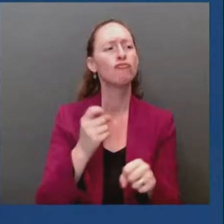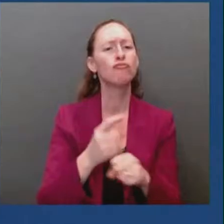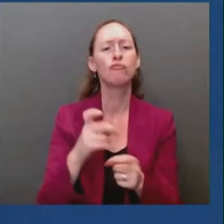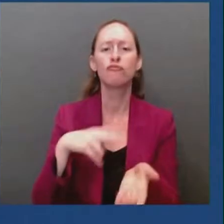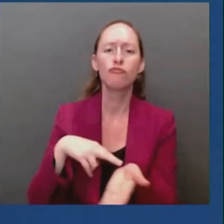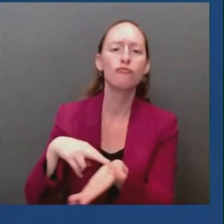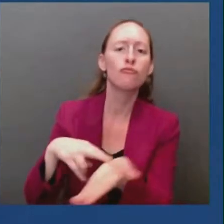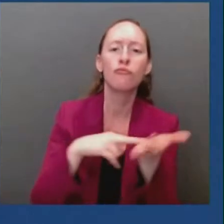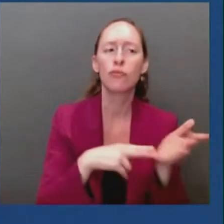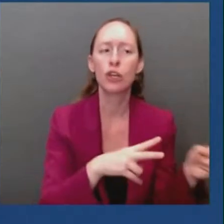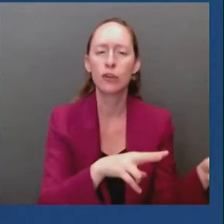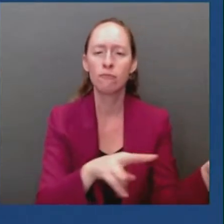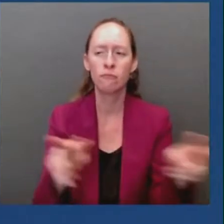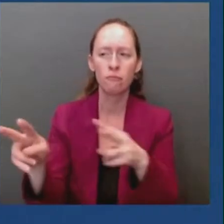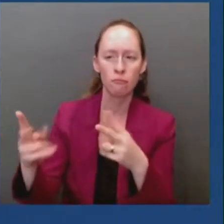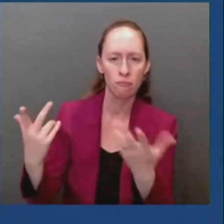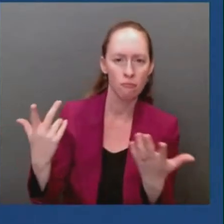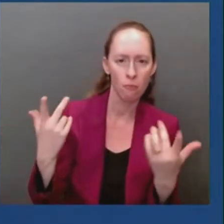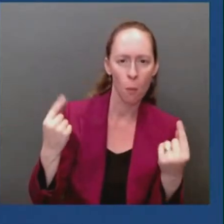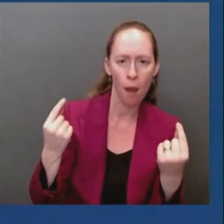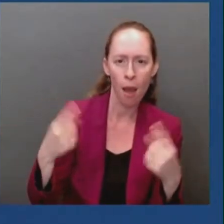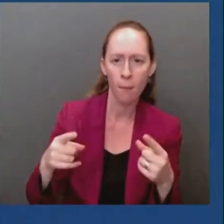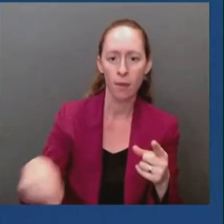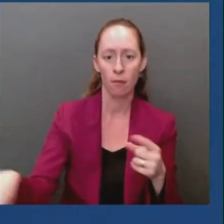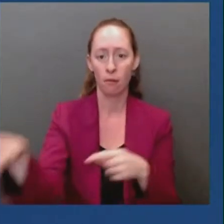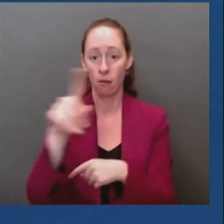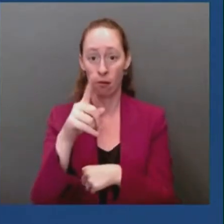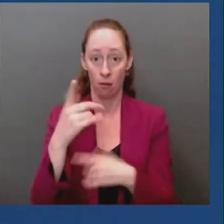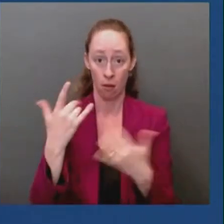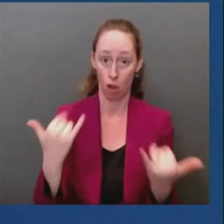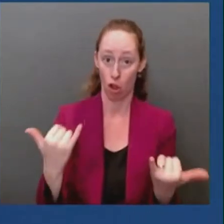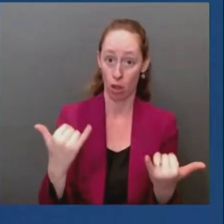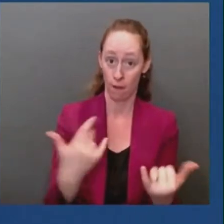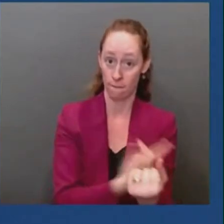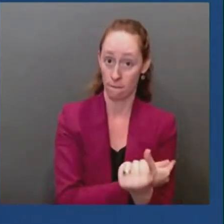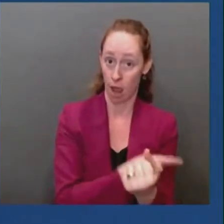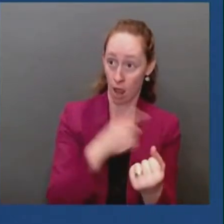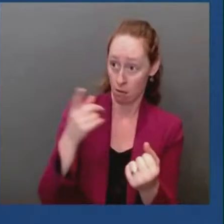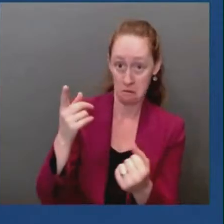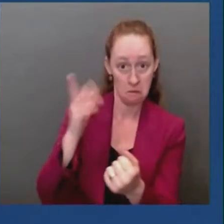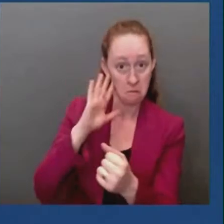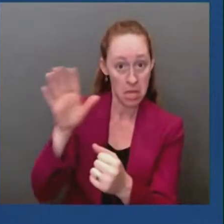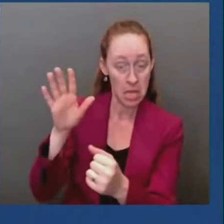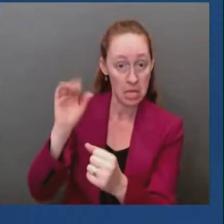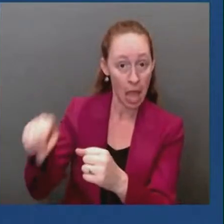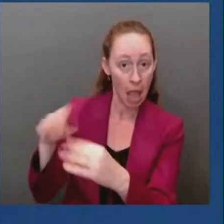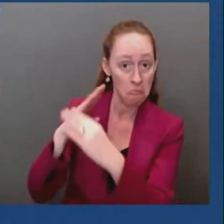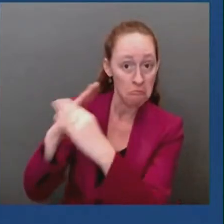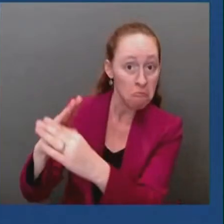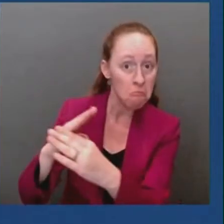IMMUNOCOMPROMISED, WE MIGHT NEED TO DO MORE BUT FOR THE BULK OF THE POPULATION, WE CAN LOOK AT IT ON A YEARLY BASIS